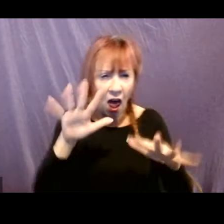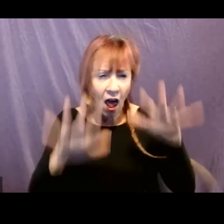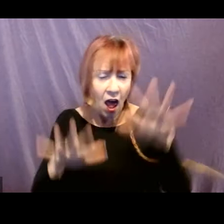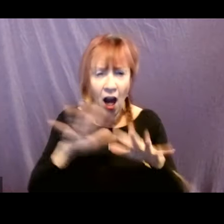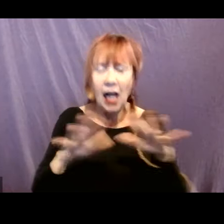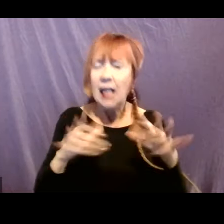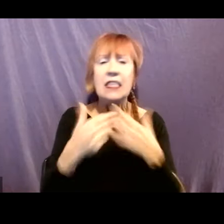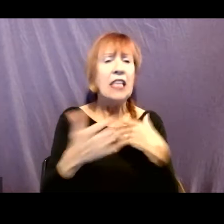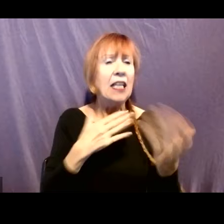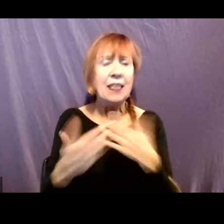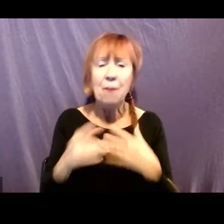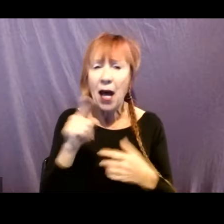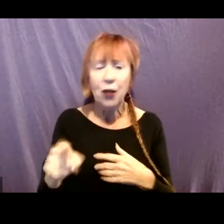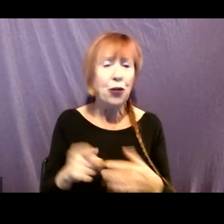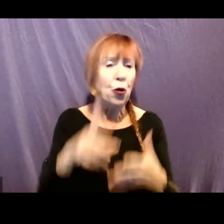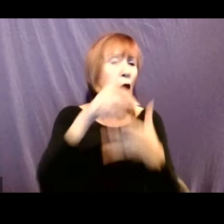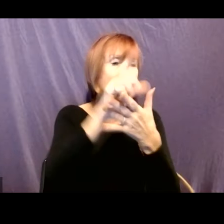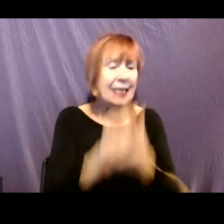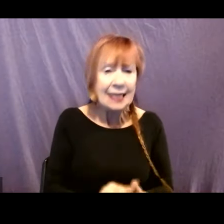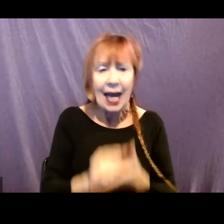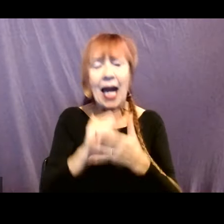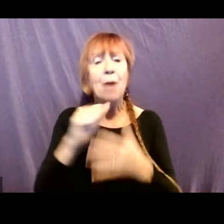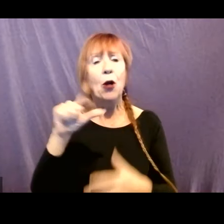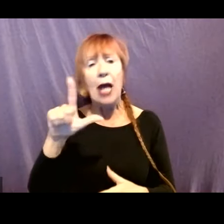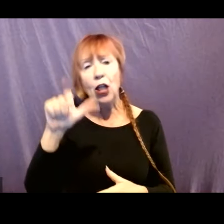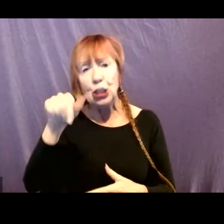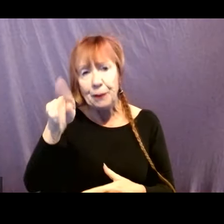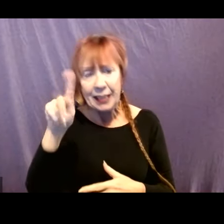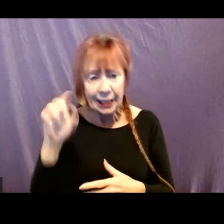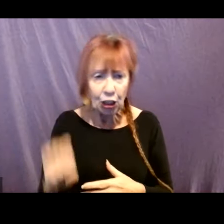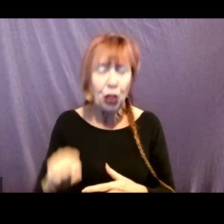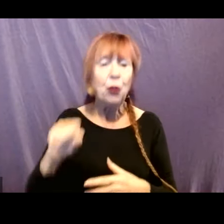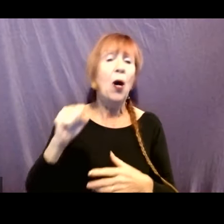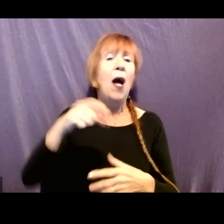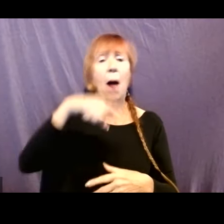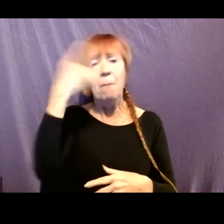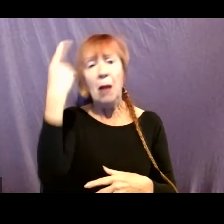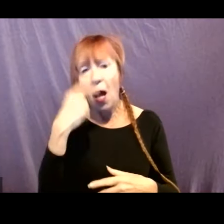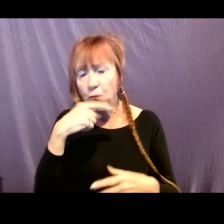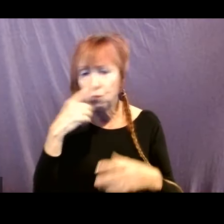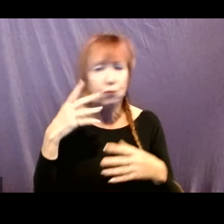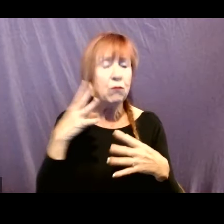or anyone that has suffered an injustice, may these times bind us together,